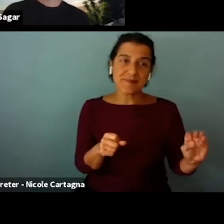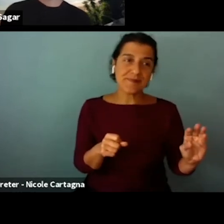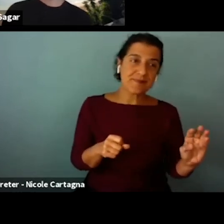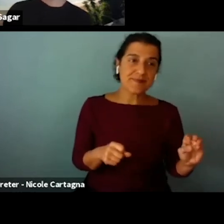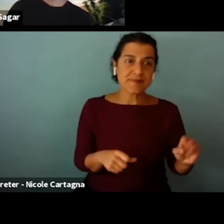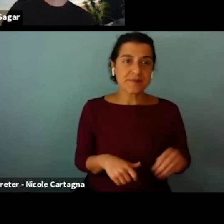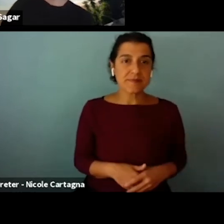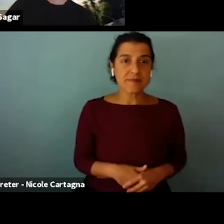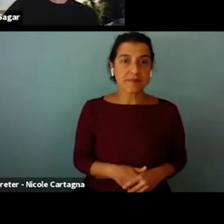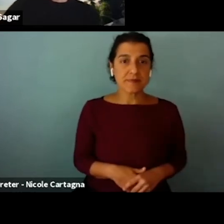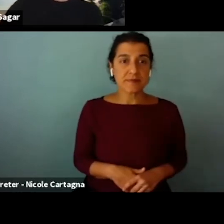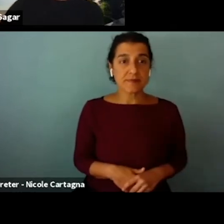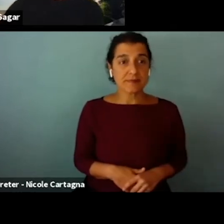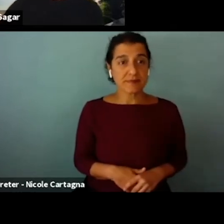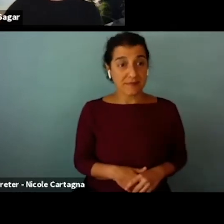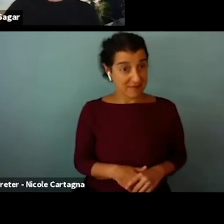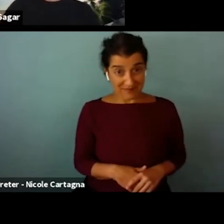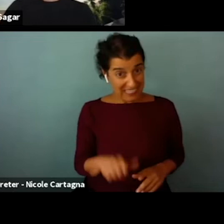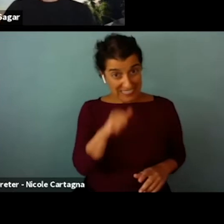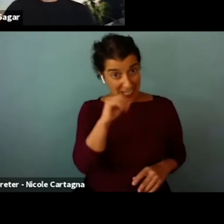is it not moving can mommy have a turn mommy try